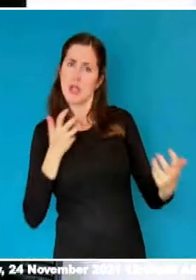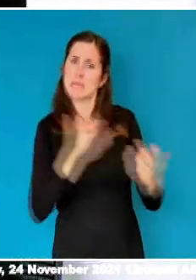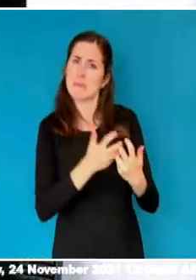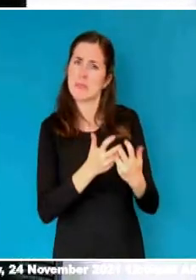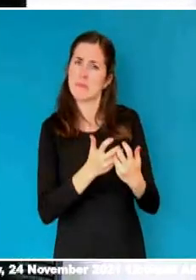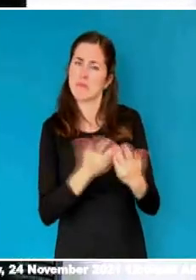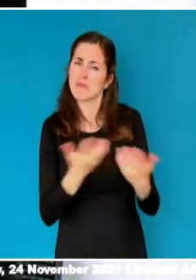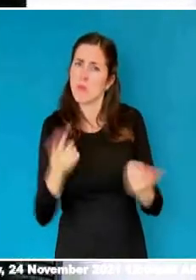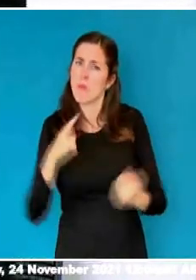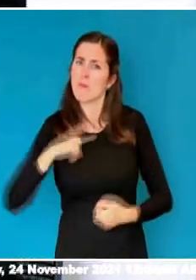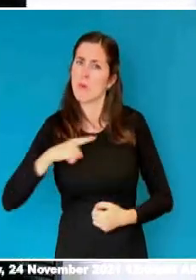Thank you, Counsel.